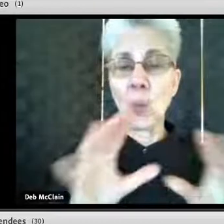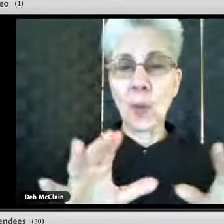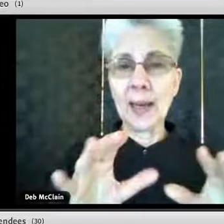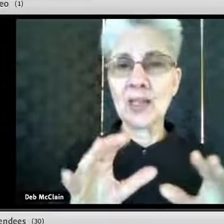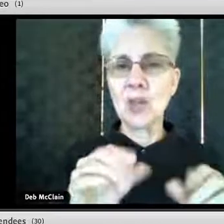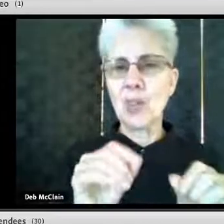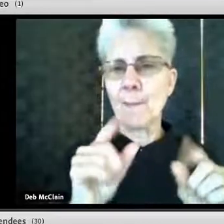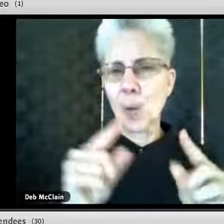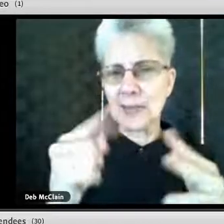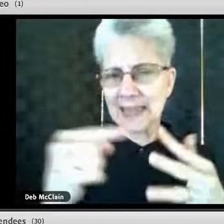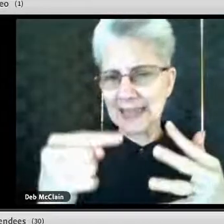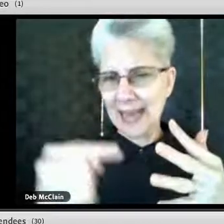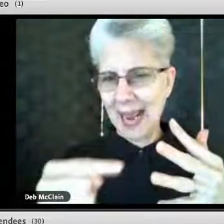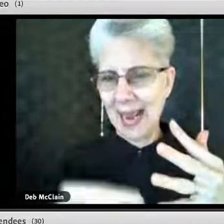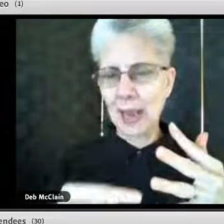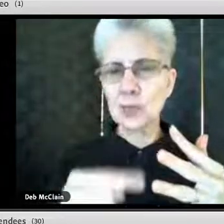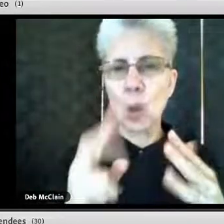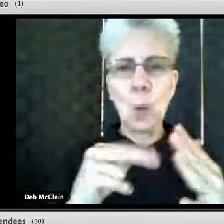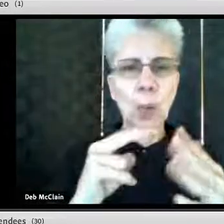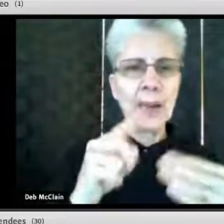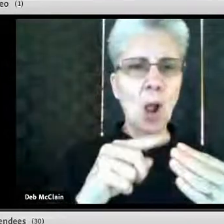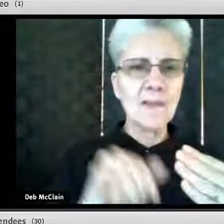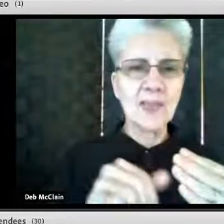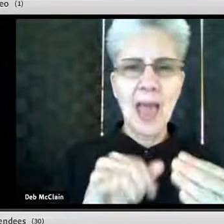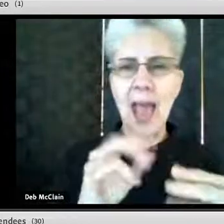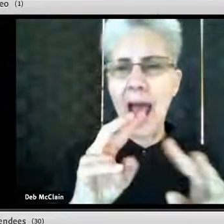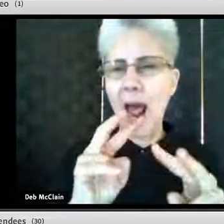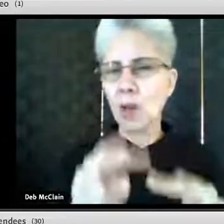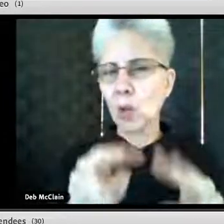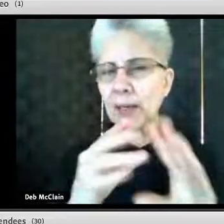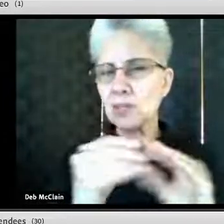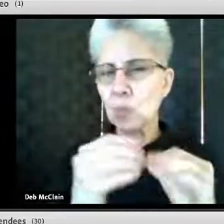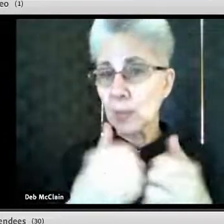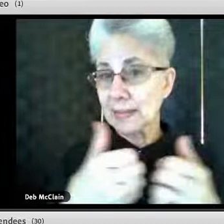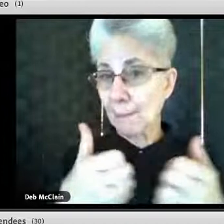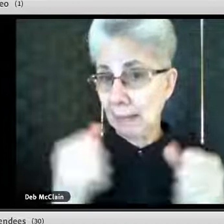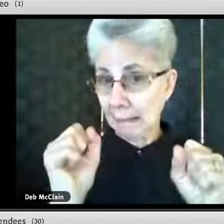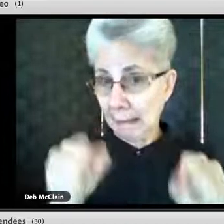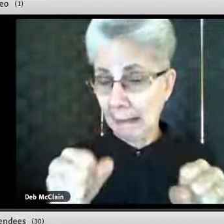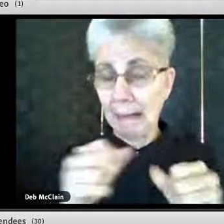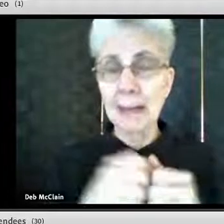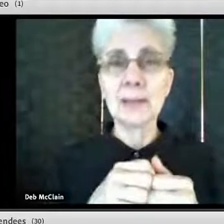You can see the post details. You can read all of that. You can look at stories separately.